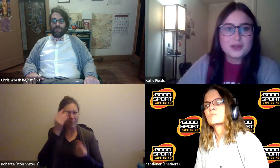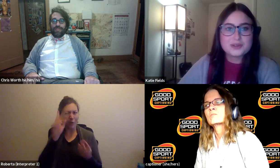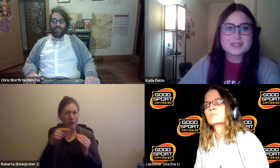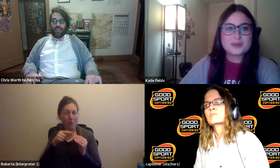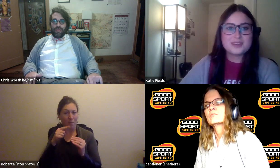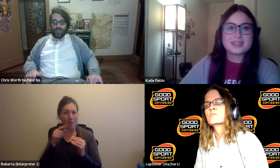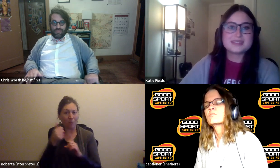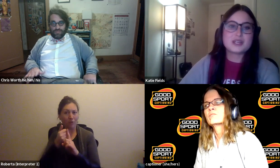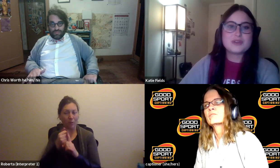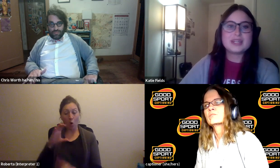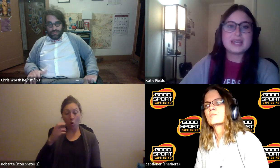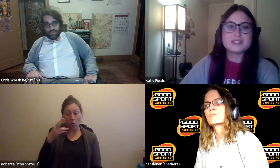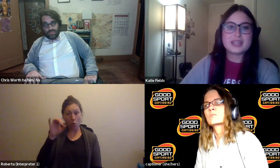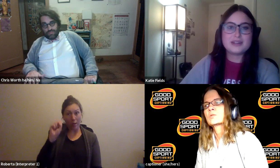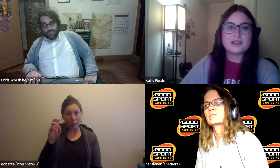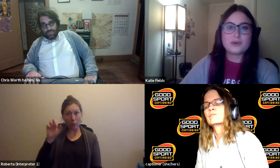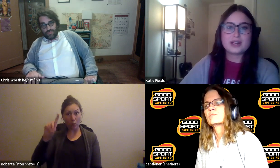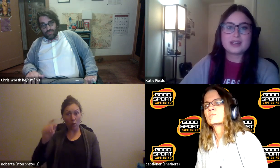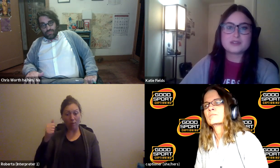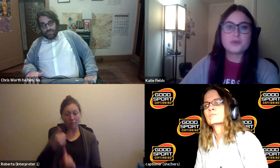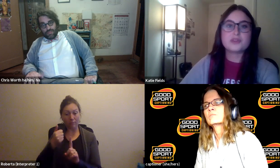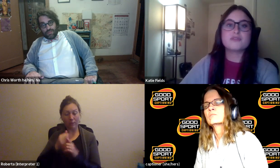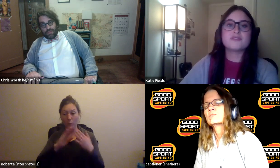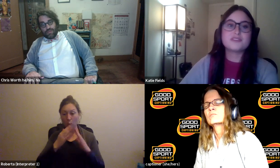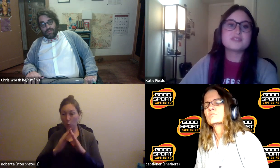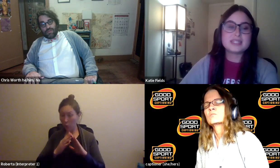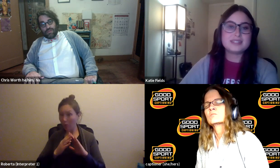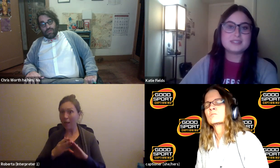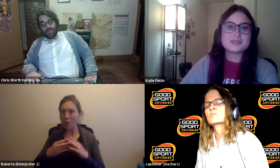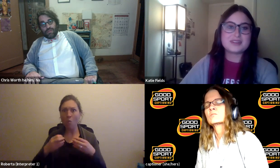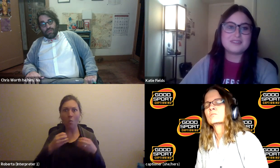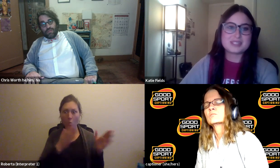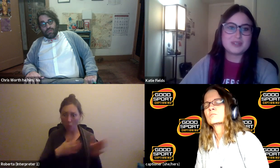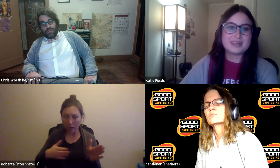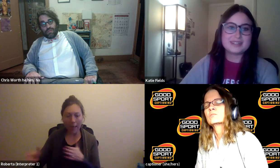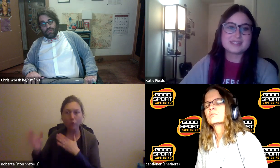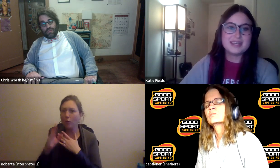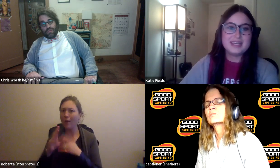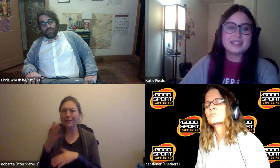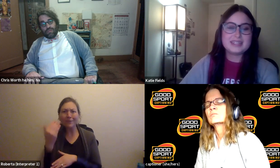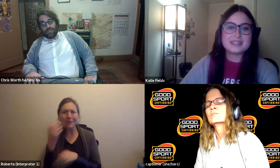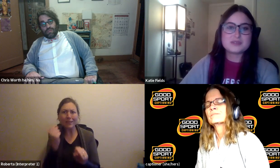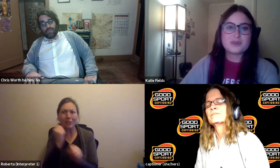Chris Worth, a community educator and organizer with over 15 years of experience. He is one of